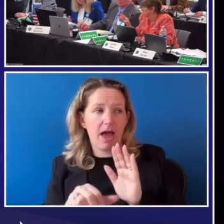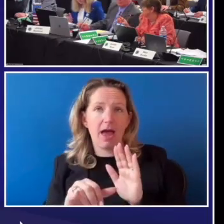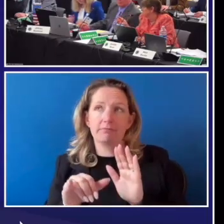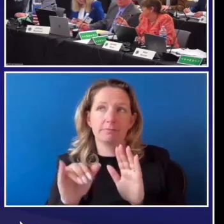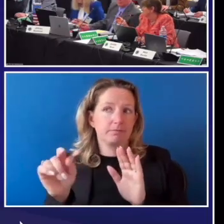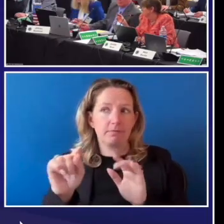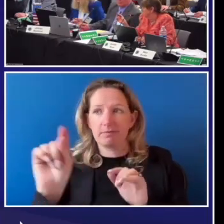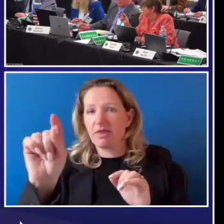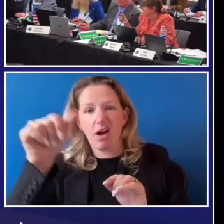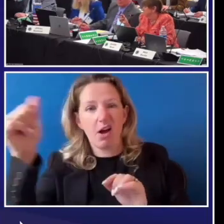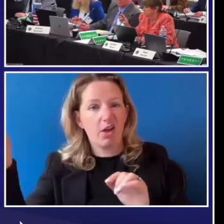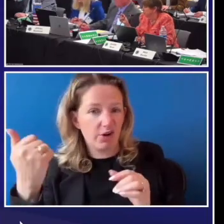And that's about to help me out anyway.